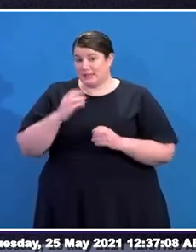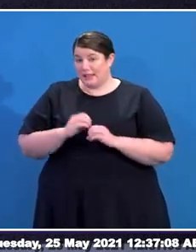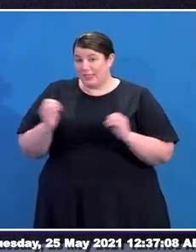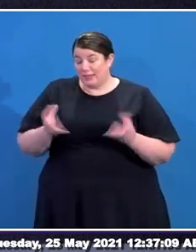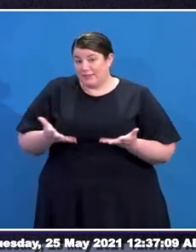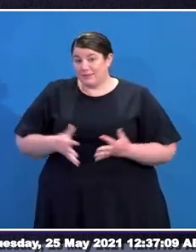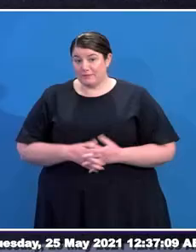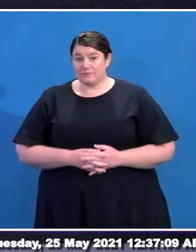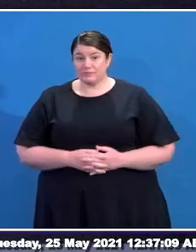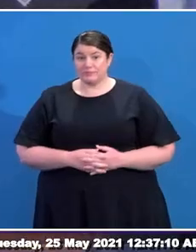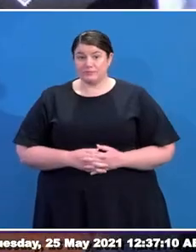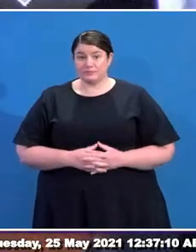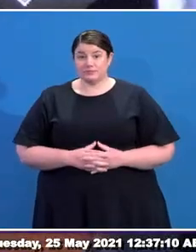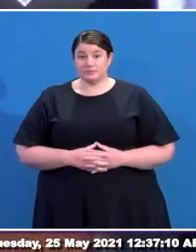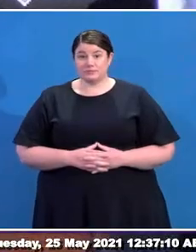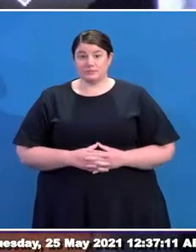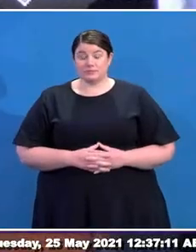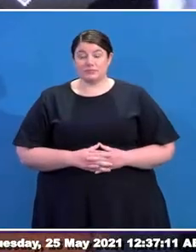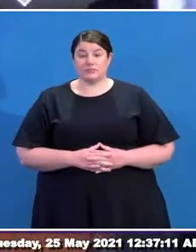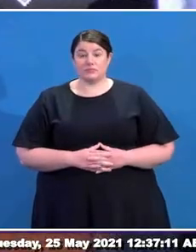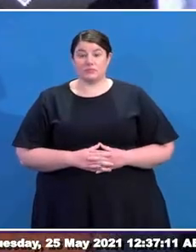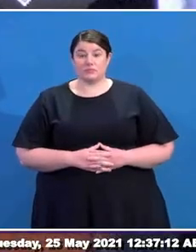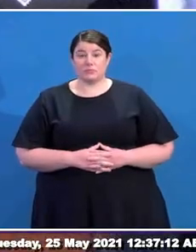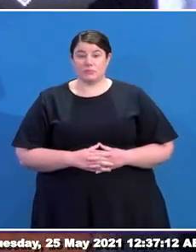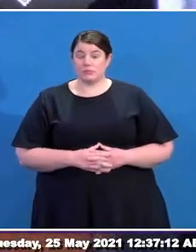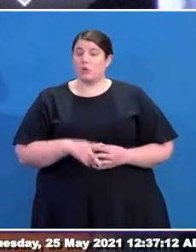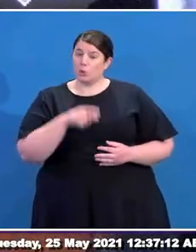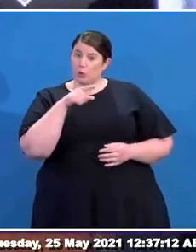But notwithstanding you knew this account of the conversation --- and,